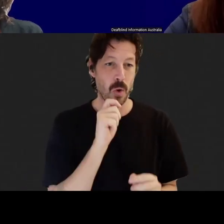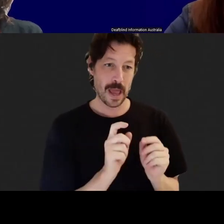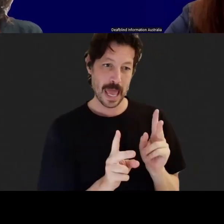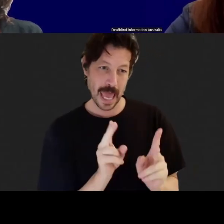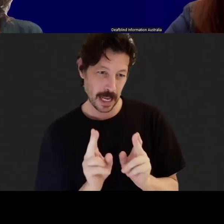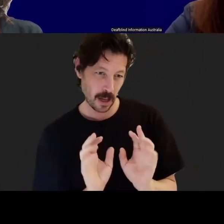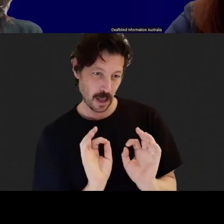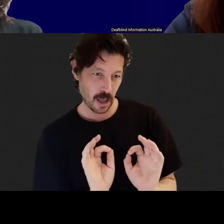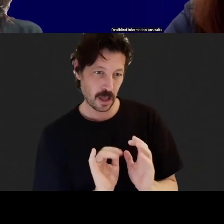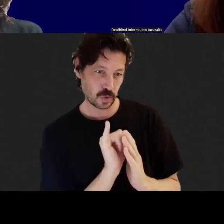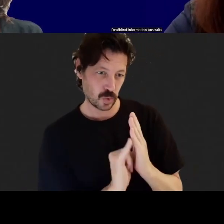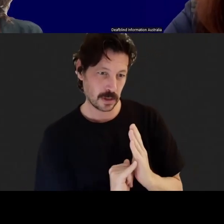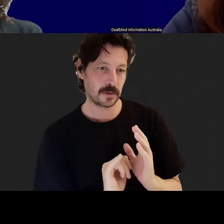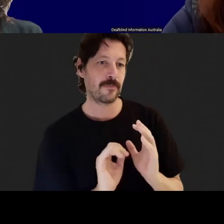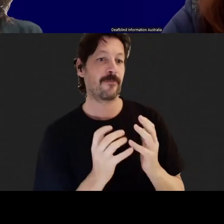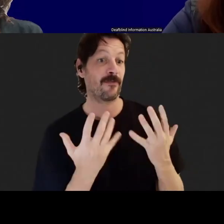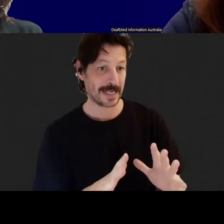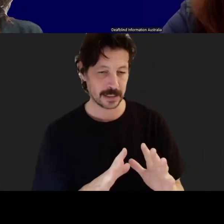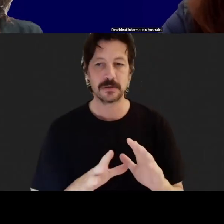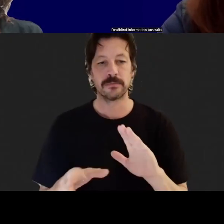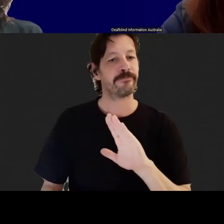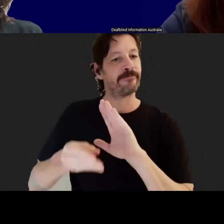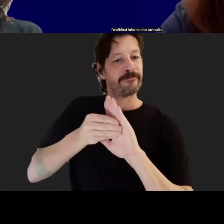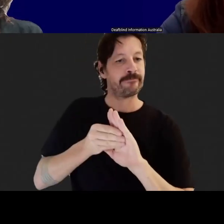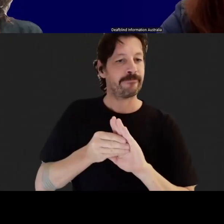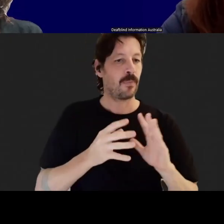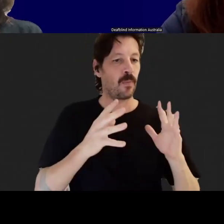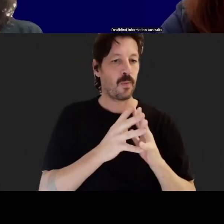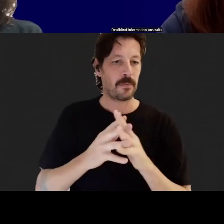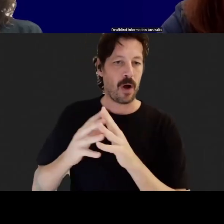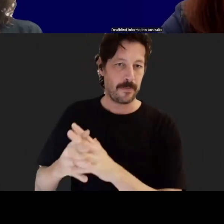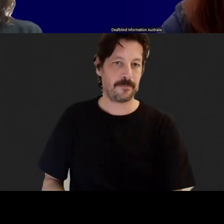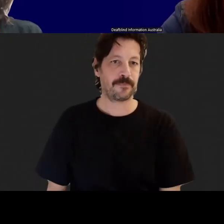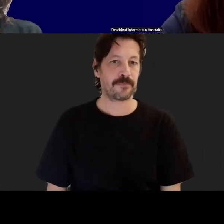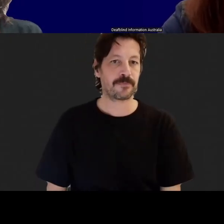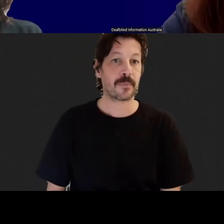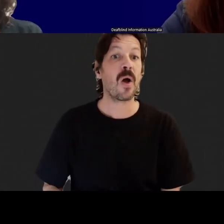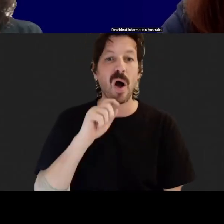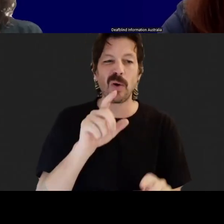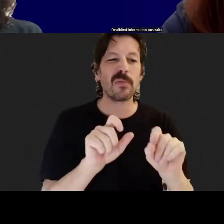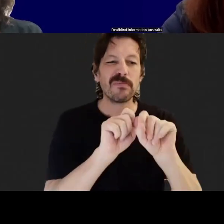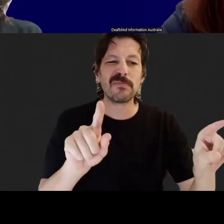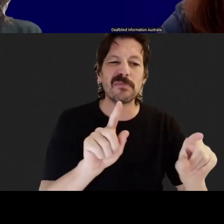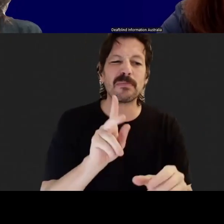they will be put on our website and participants will be notified. Everyone on our mailing list